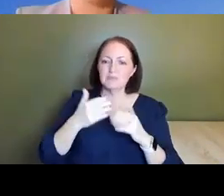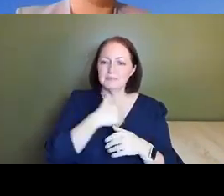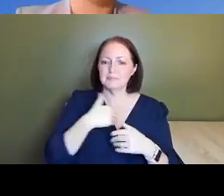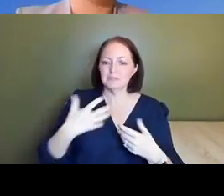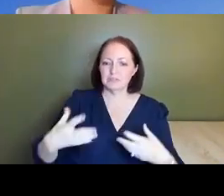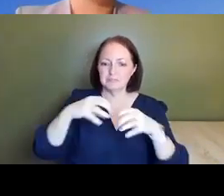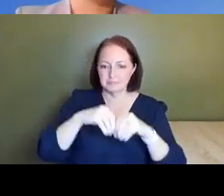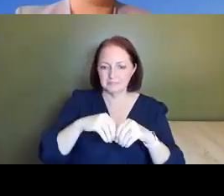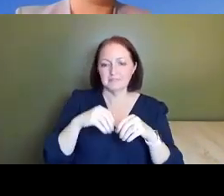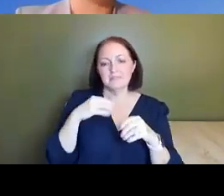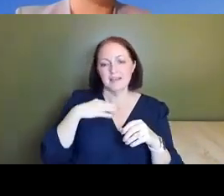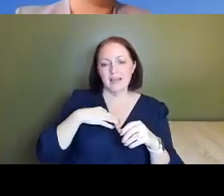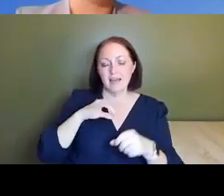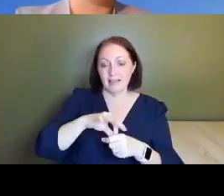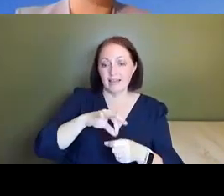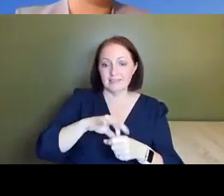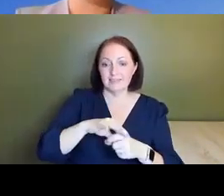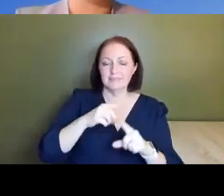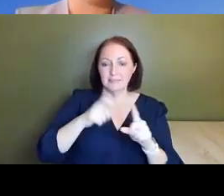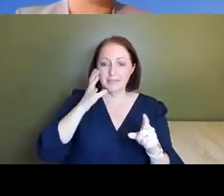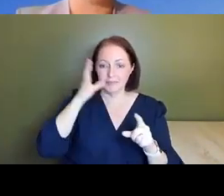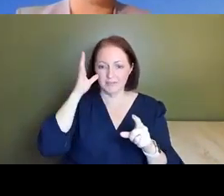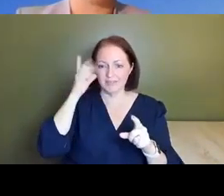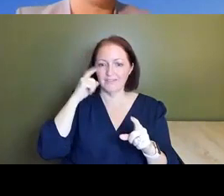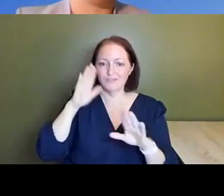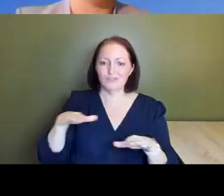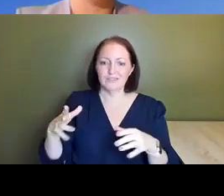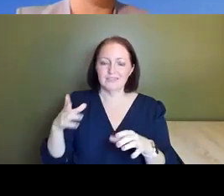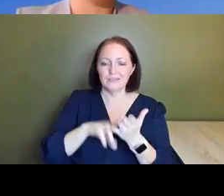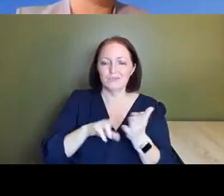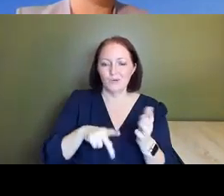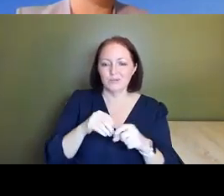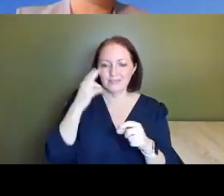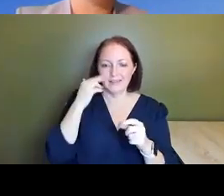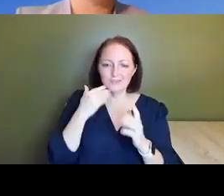who are elected by the parents of children enrolled in the program. We’ll go into a